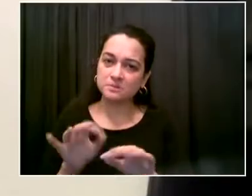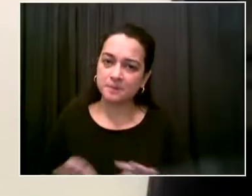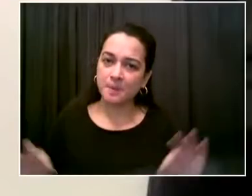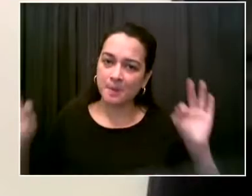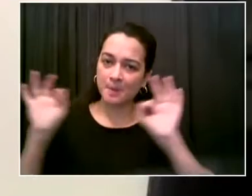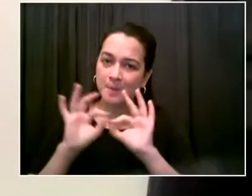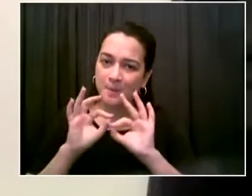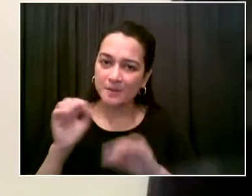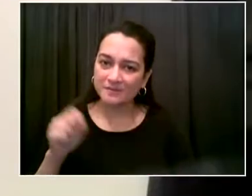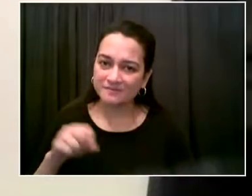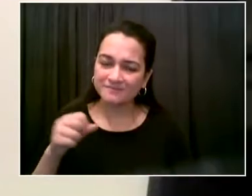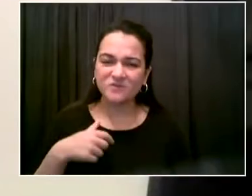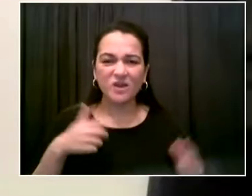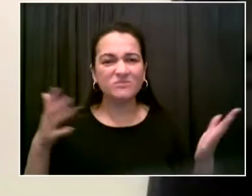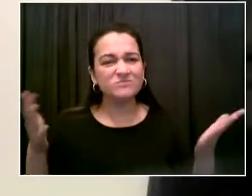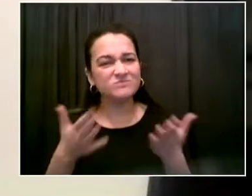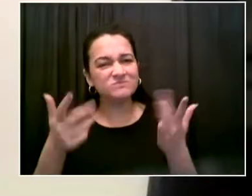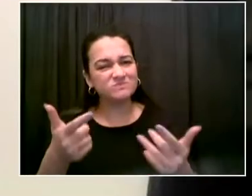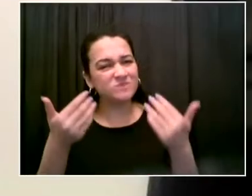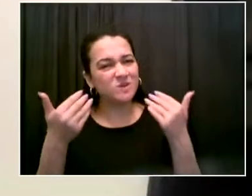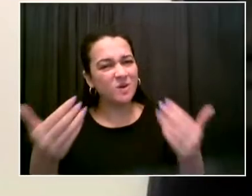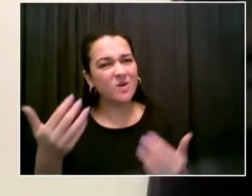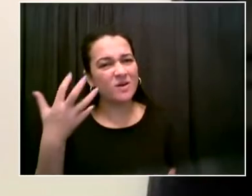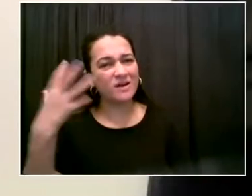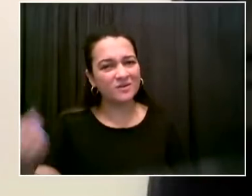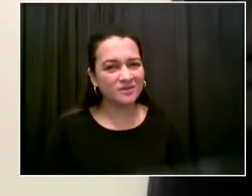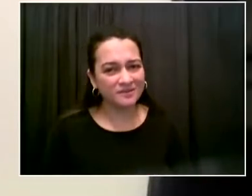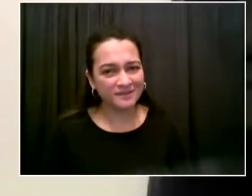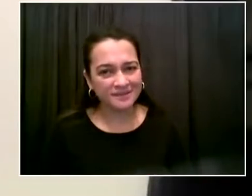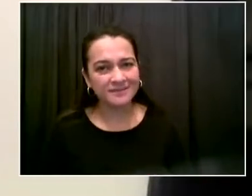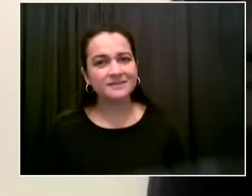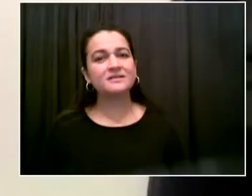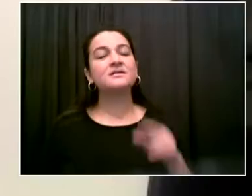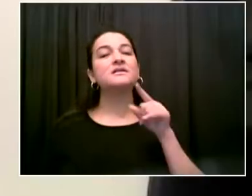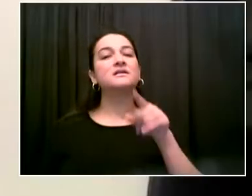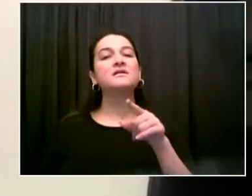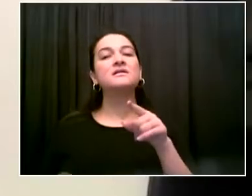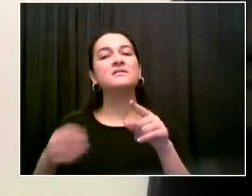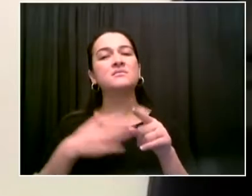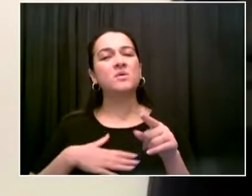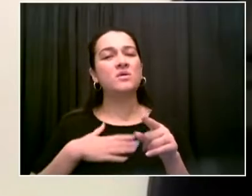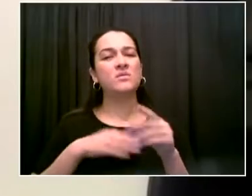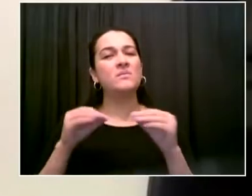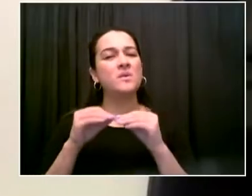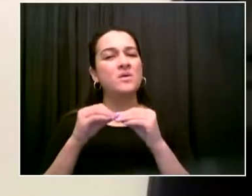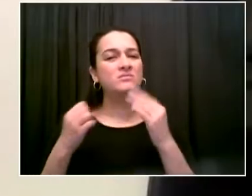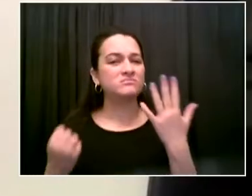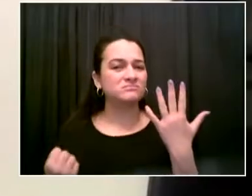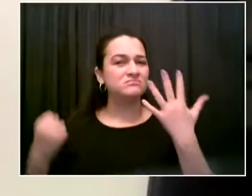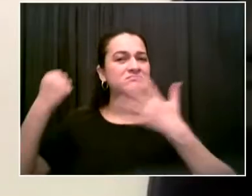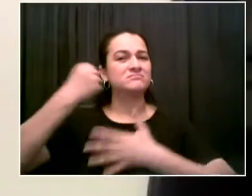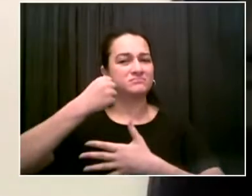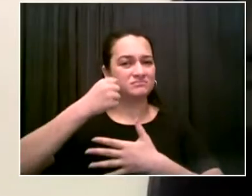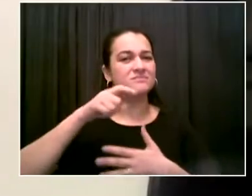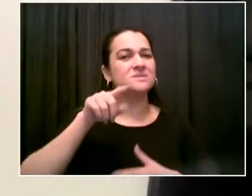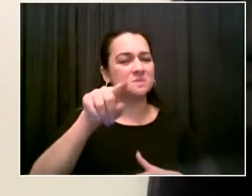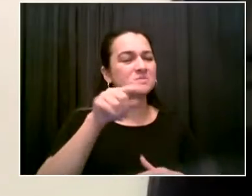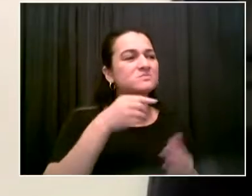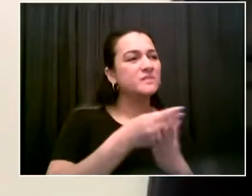WE ARE ENCOURAGING YOU TO PUT THE BIG